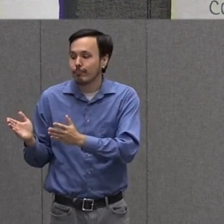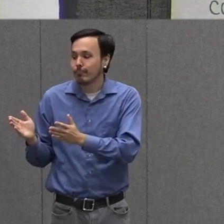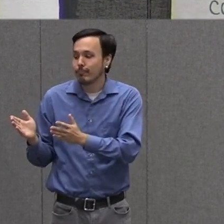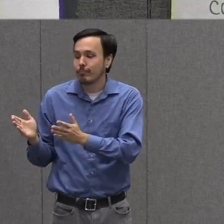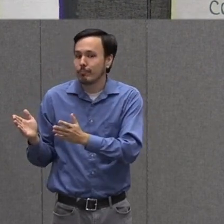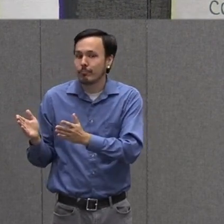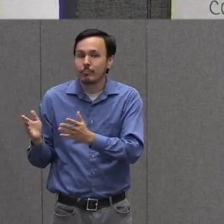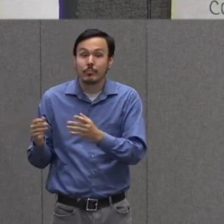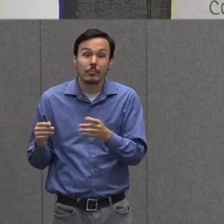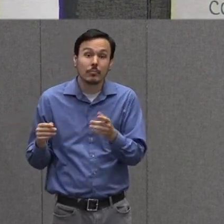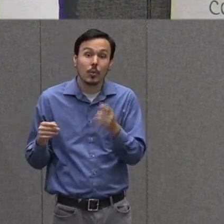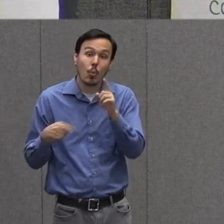in the parks.